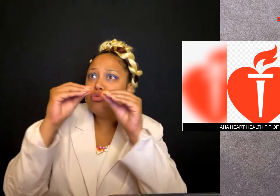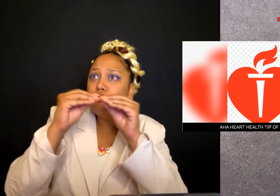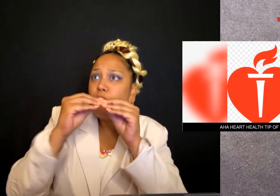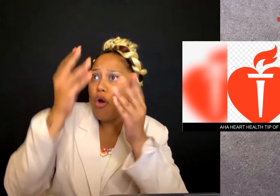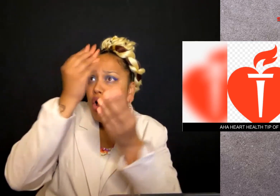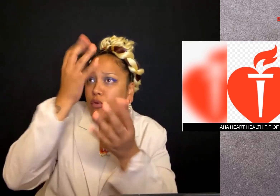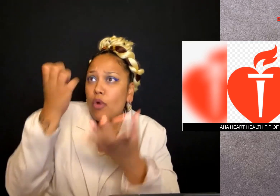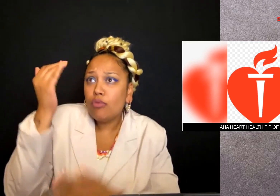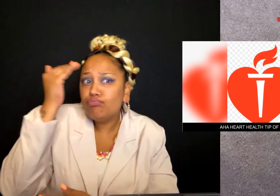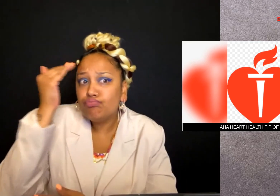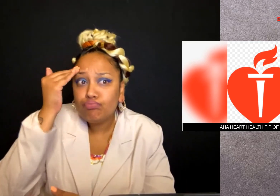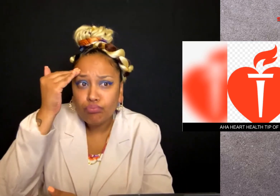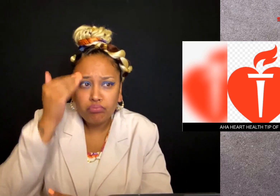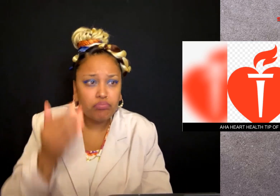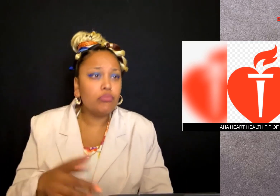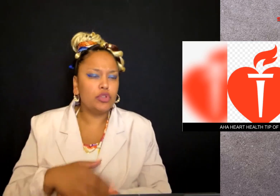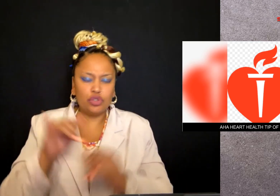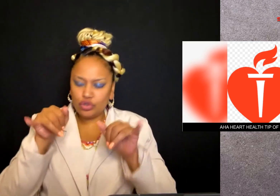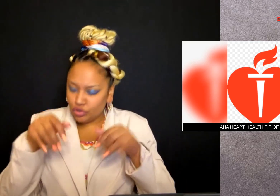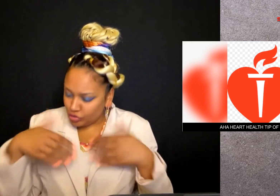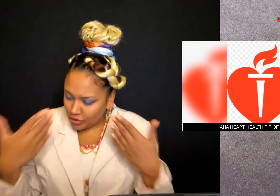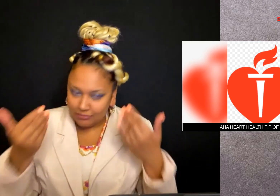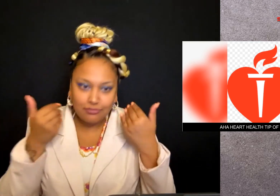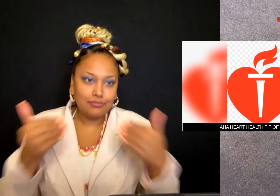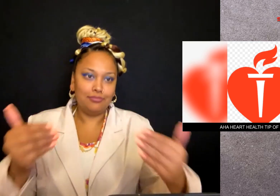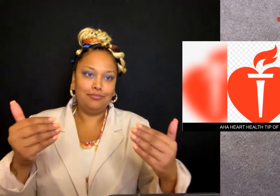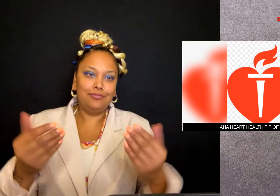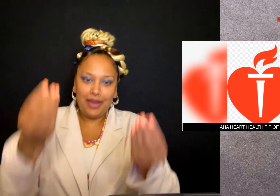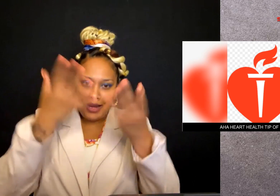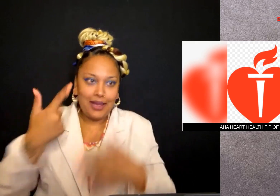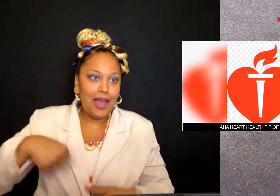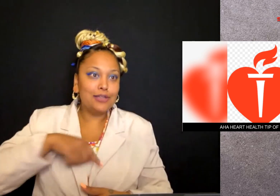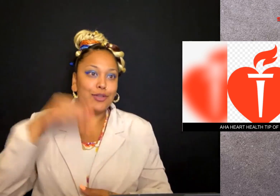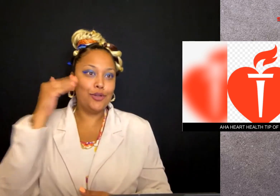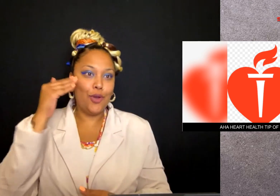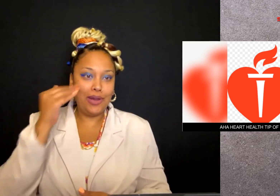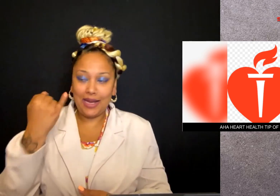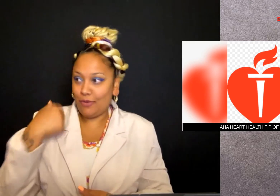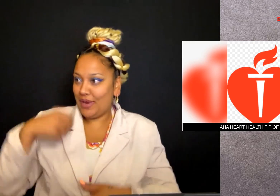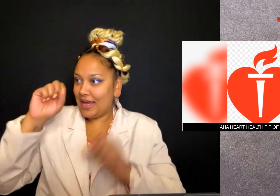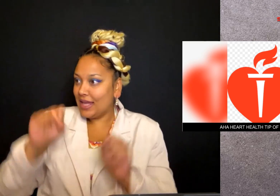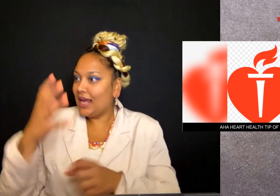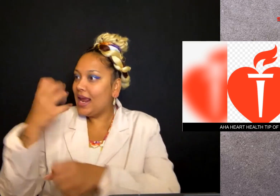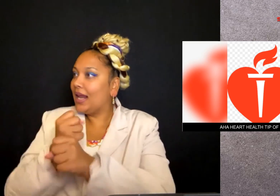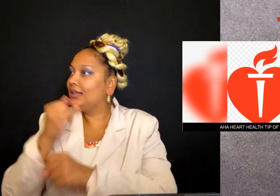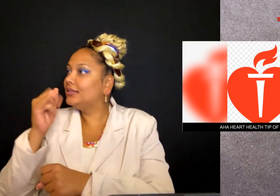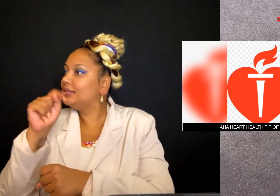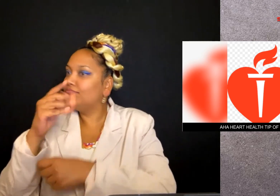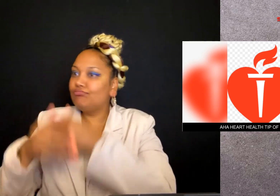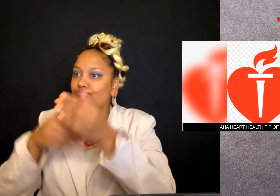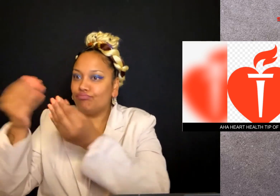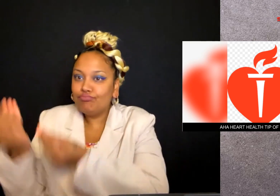if there is a help topic you'd like more information about just let us know and we'll see if we can get it into the show